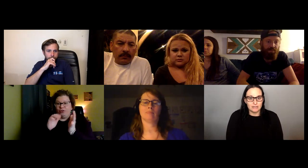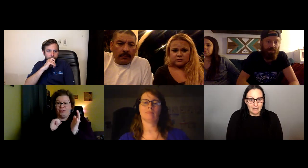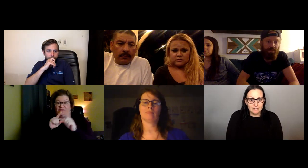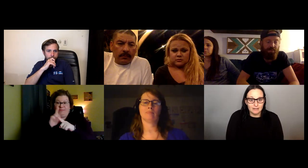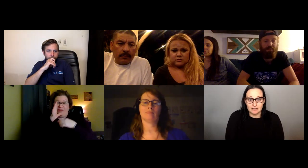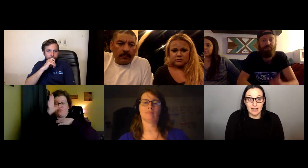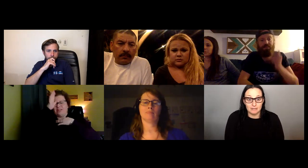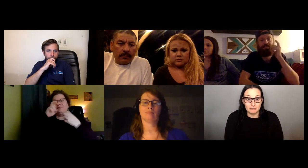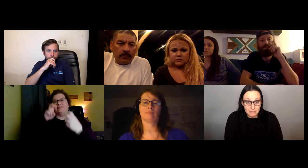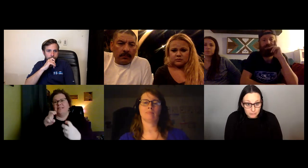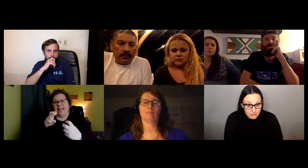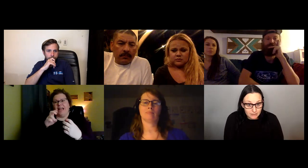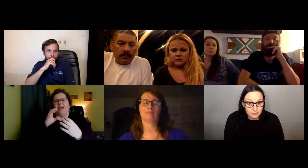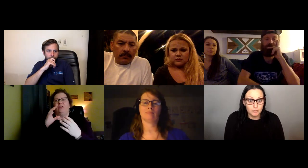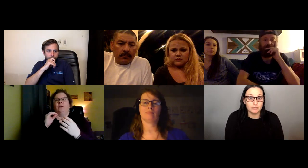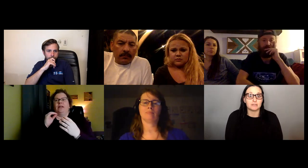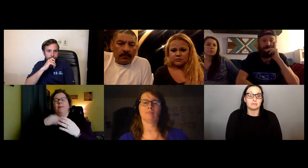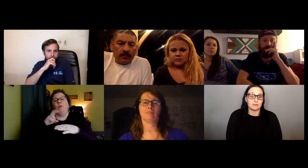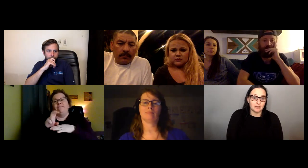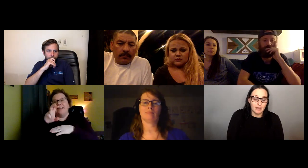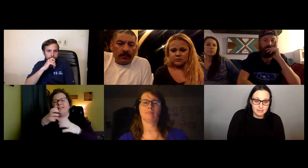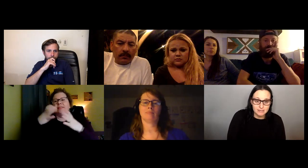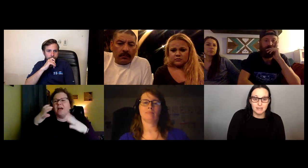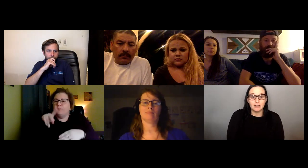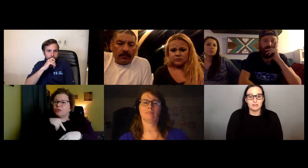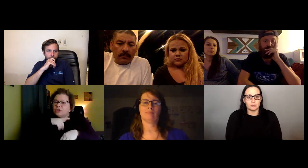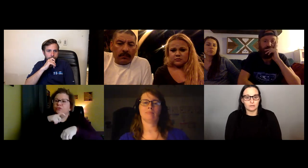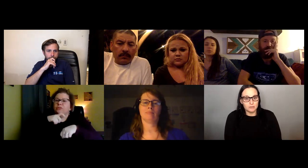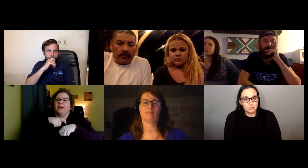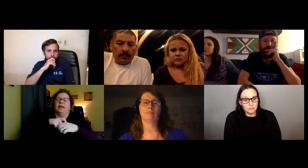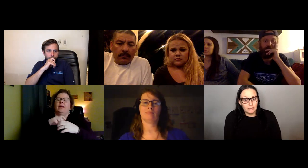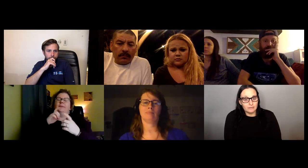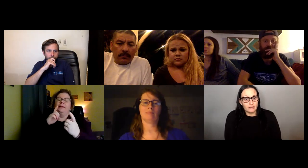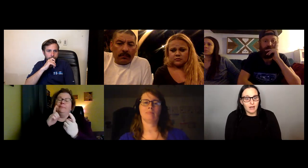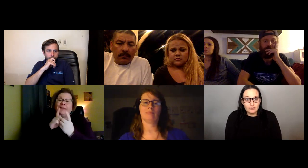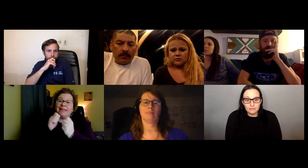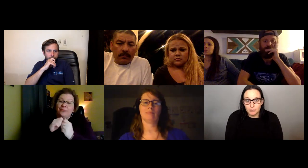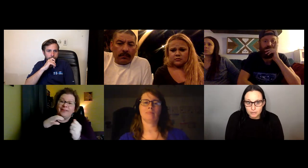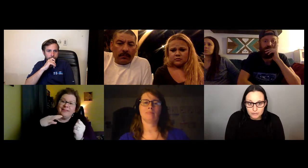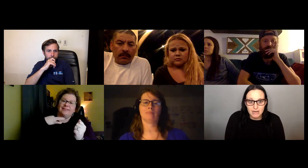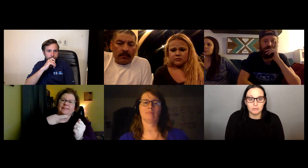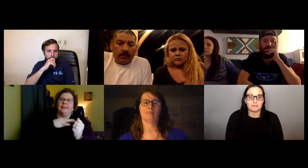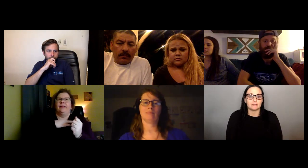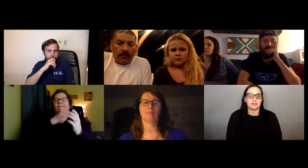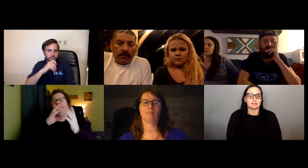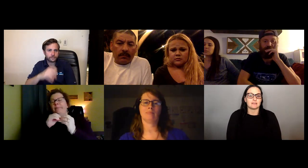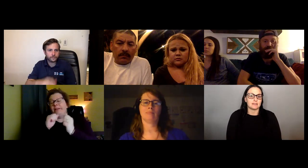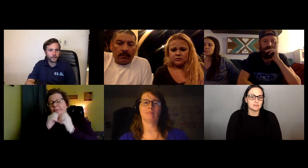having to have them meet with the interpreters and meet with us so because we have a lot of personal